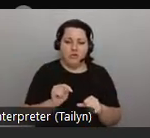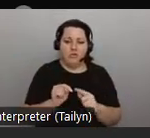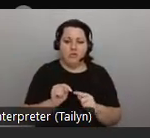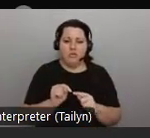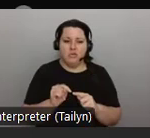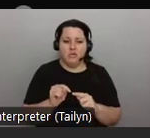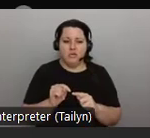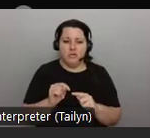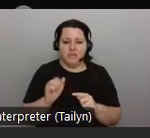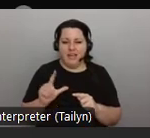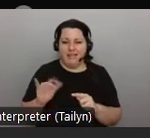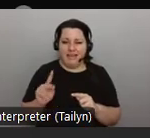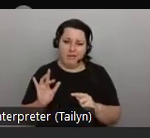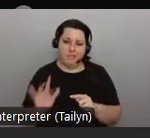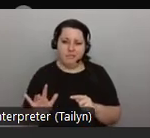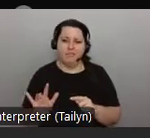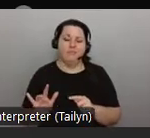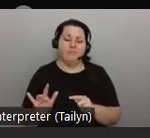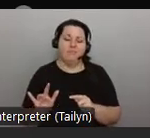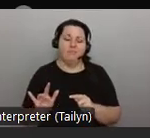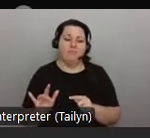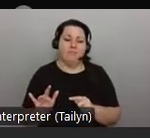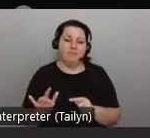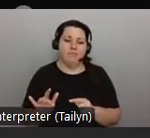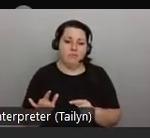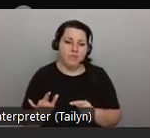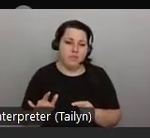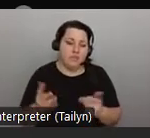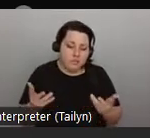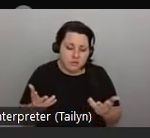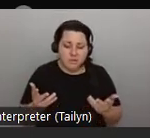You can also put text below it is a caption, for a more accessible version click this link and it will take you